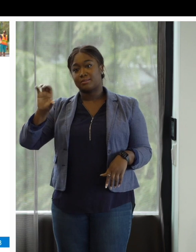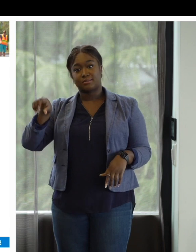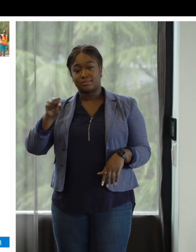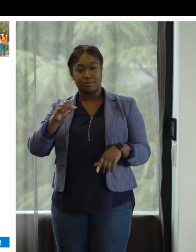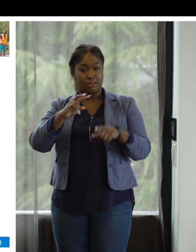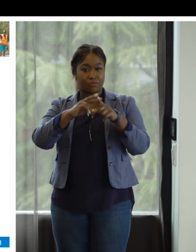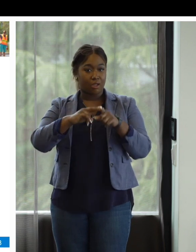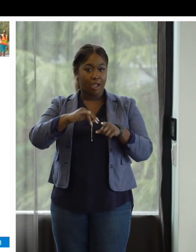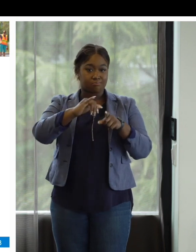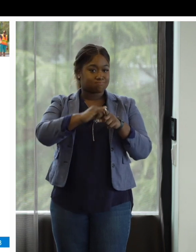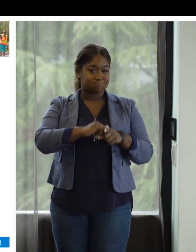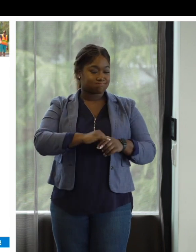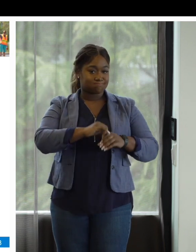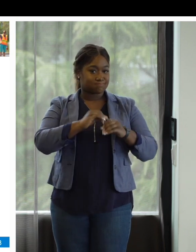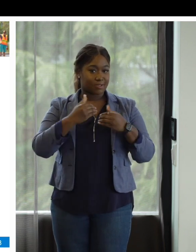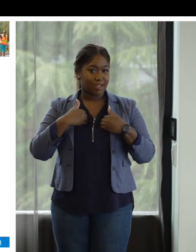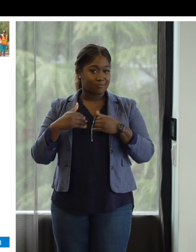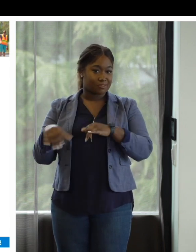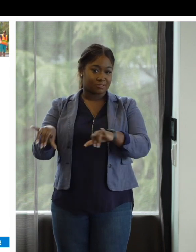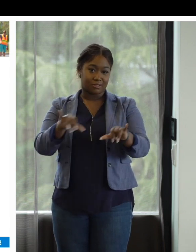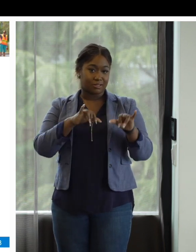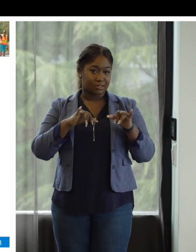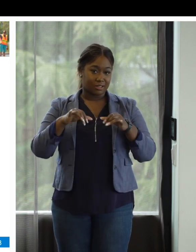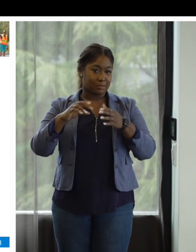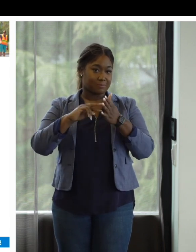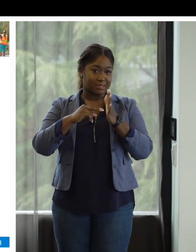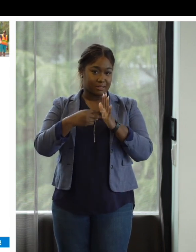consistent definition of what that terminology is. We don't know